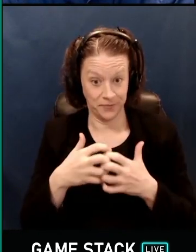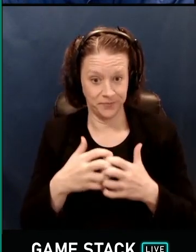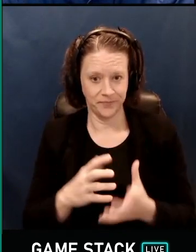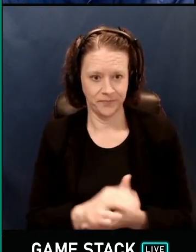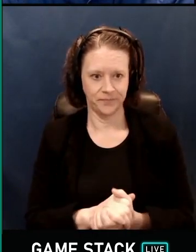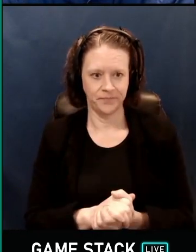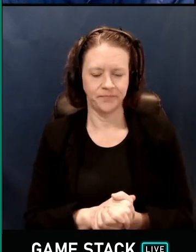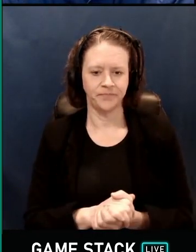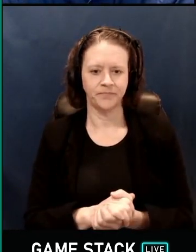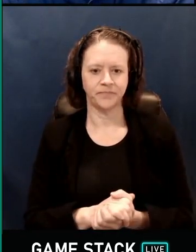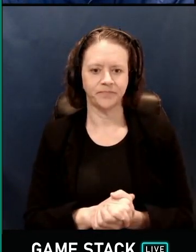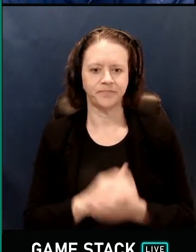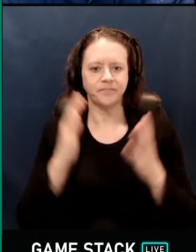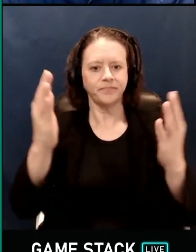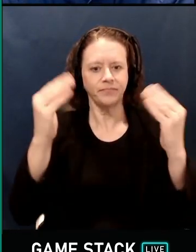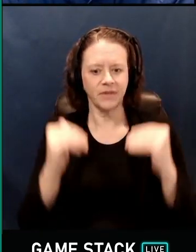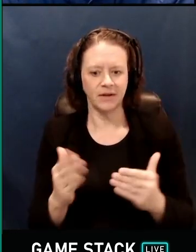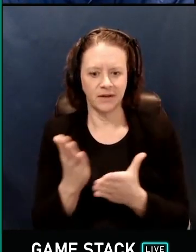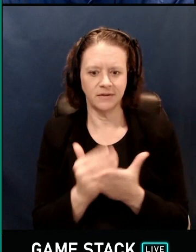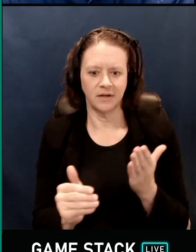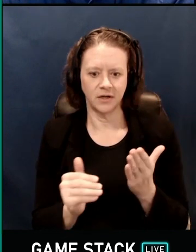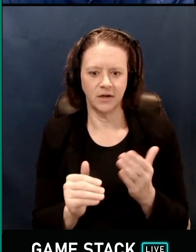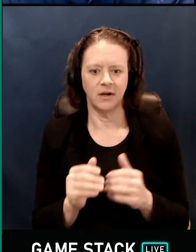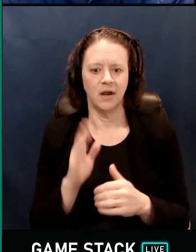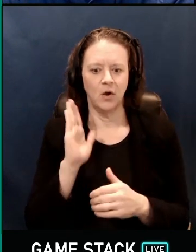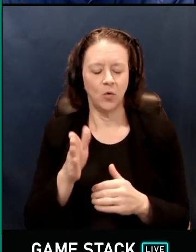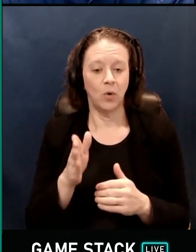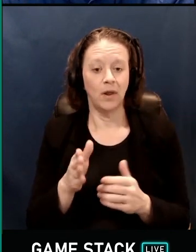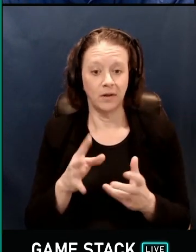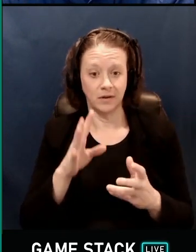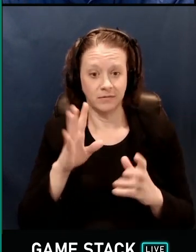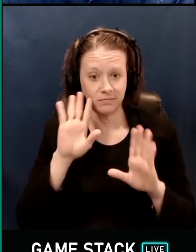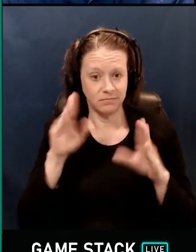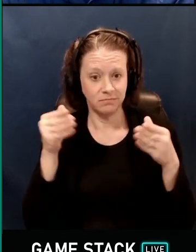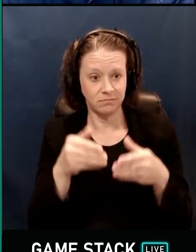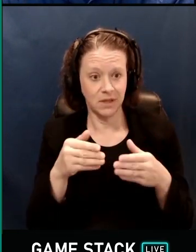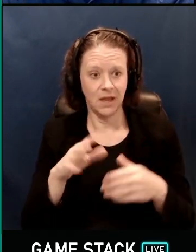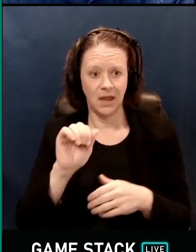The next section will feature Azure DevOps services.